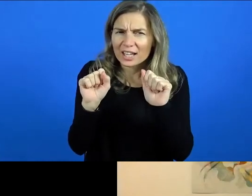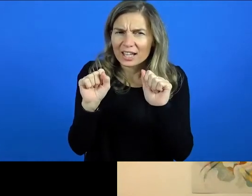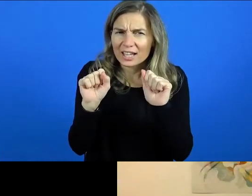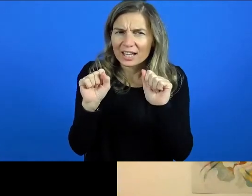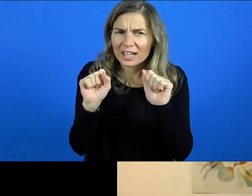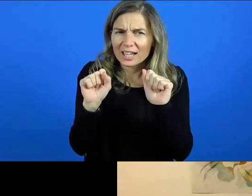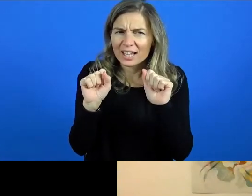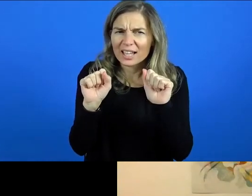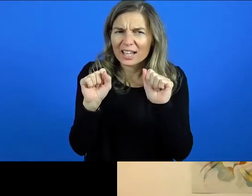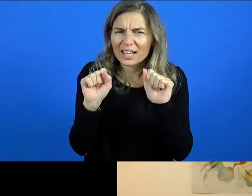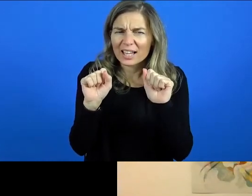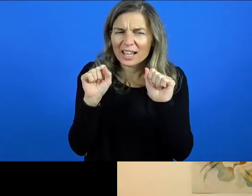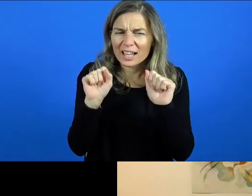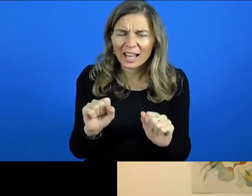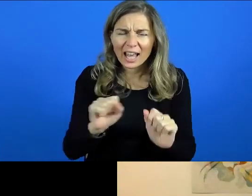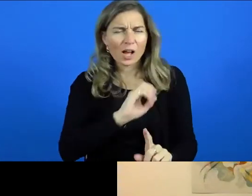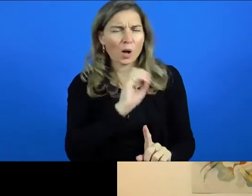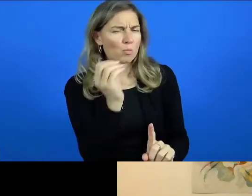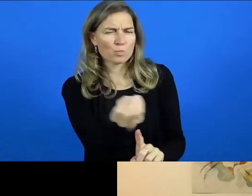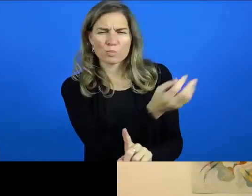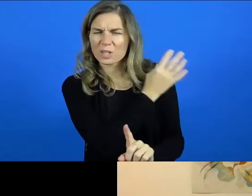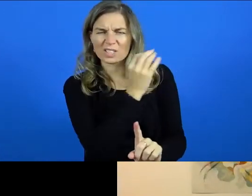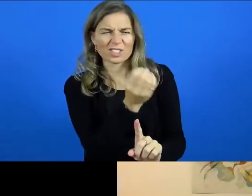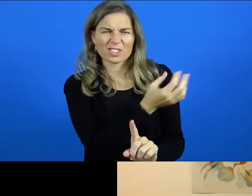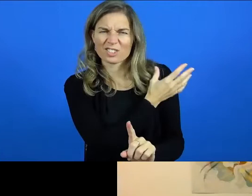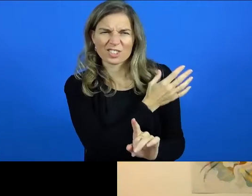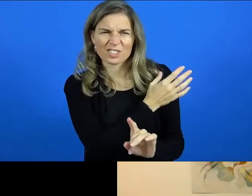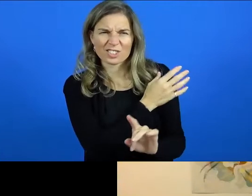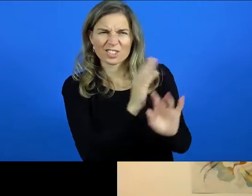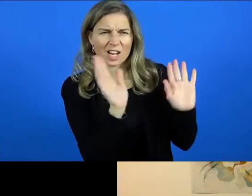and telling us your example instead, because maybe people had many issues.